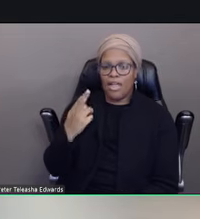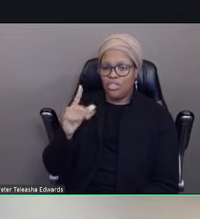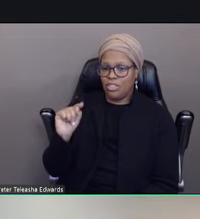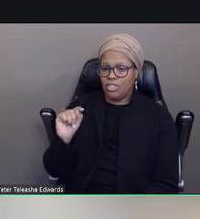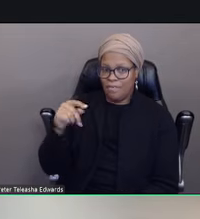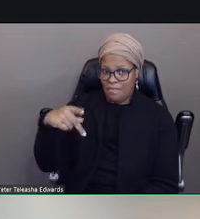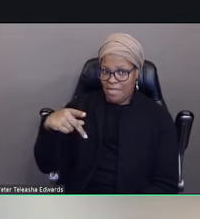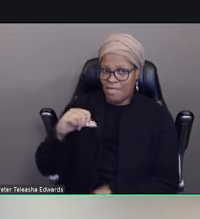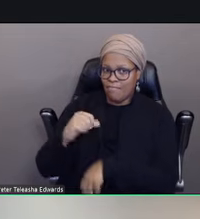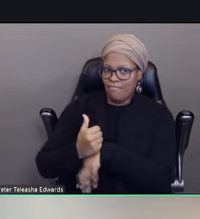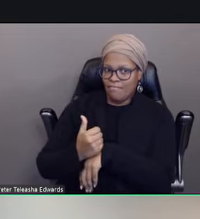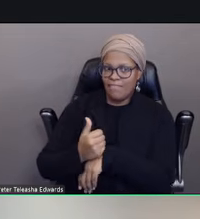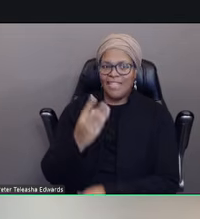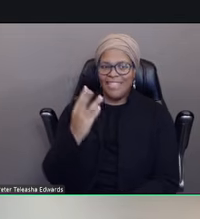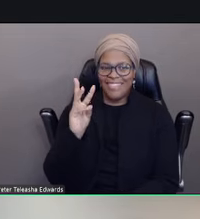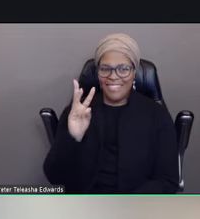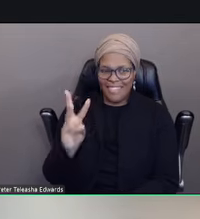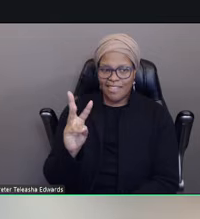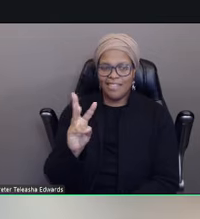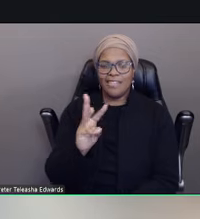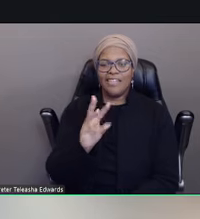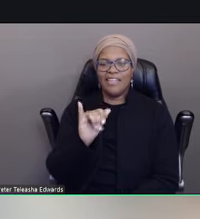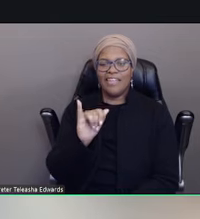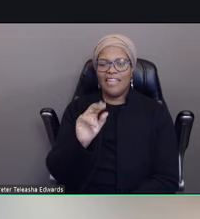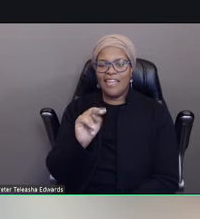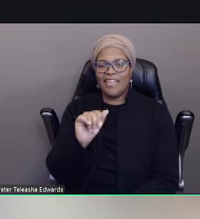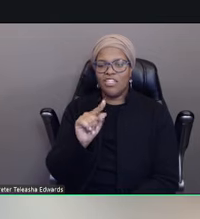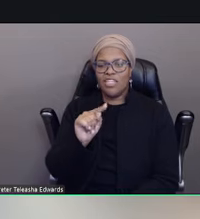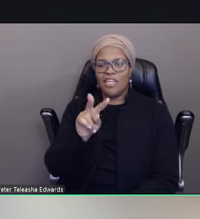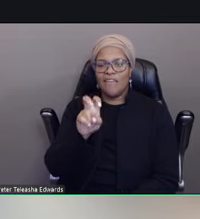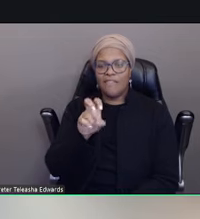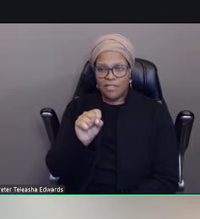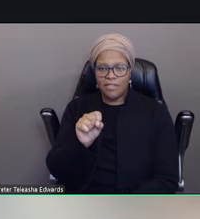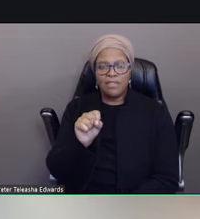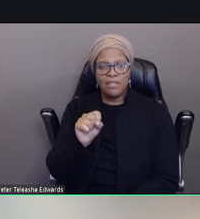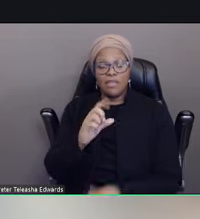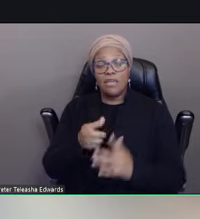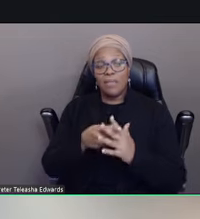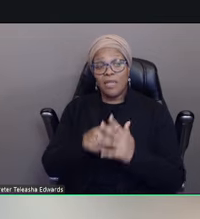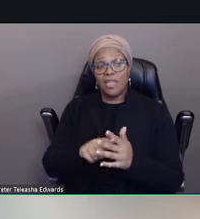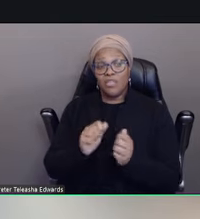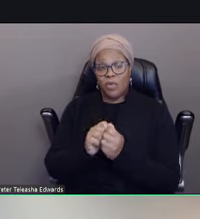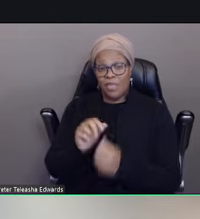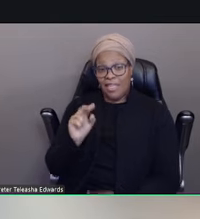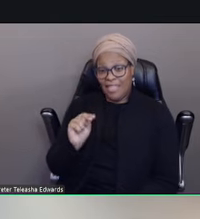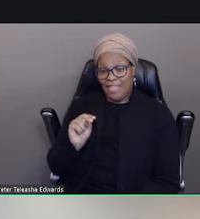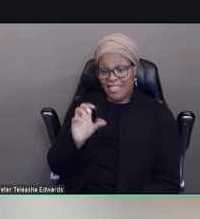integrated initiatives and it begins obviously with the NC ROOTS Hubs, which we'll talk about